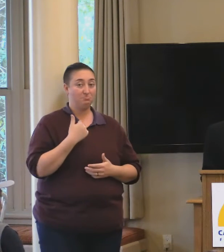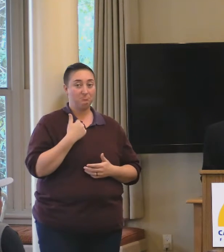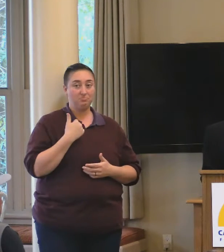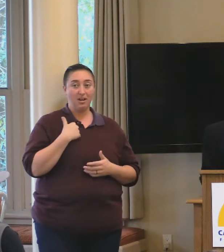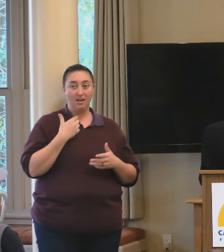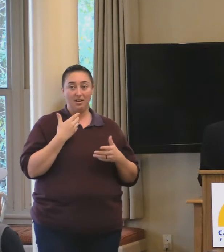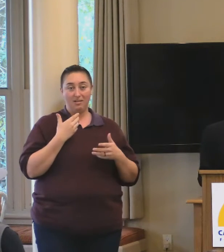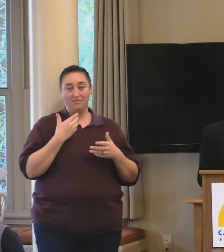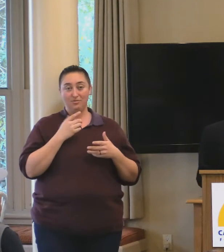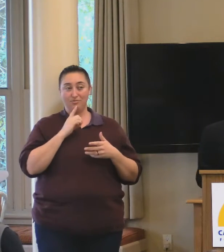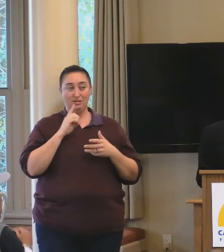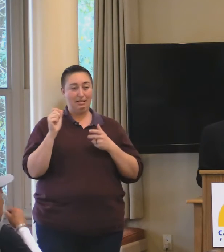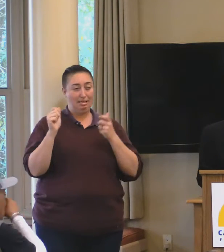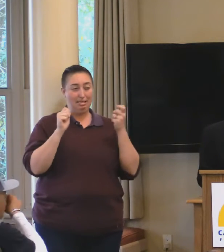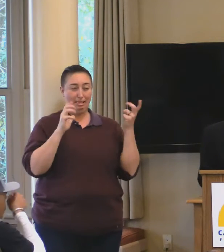Canine Companions is one large machine.